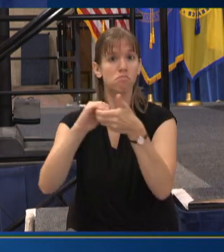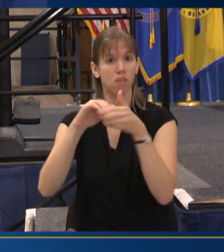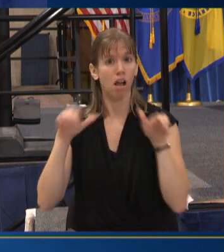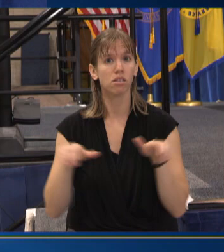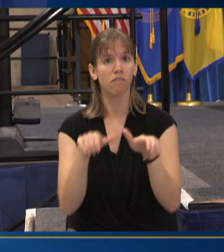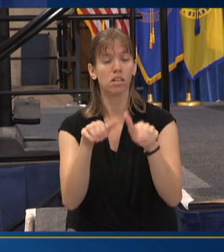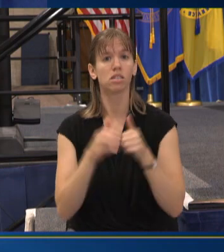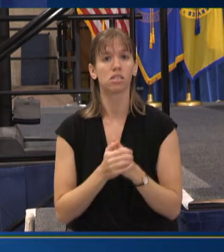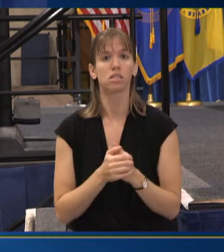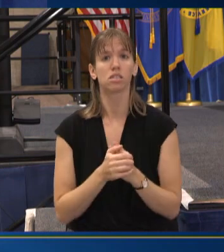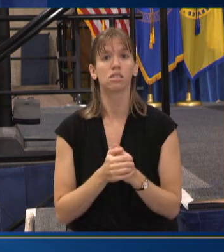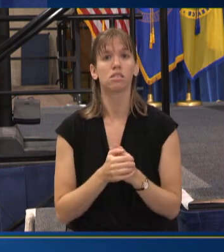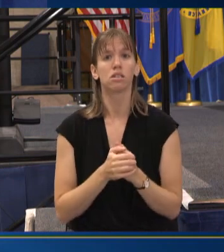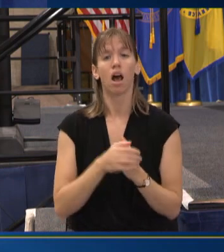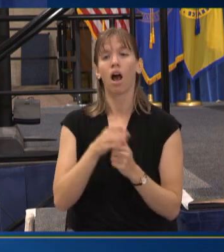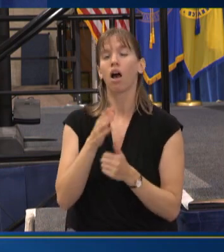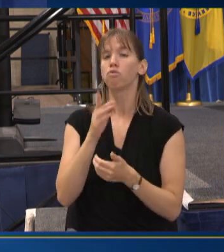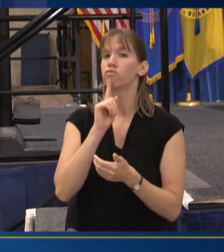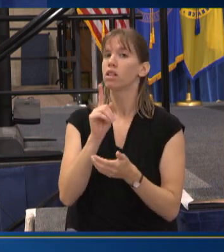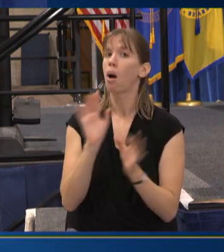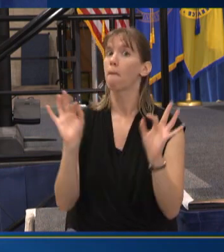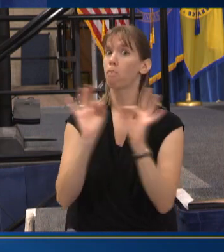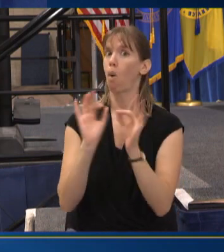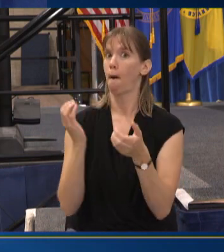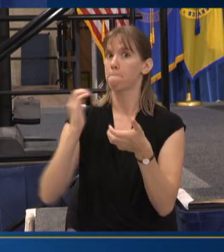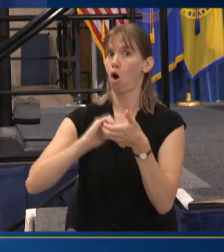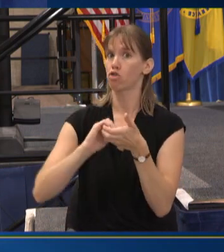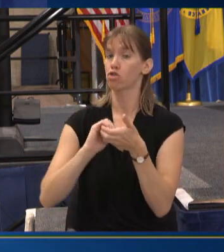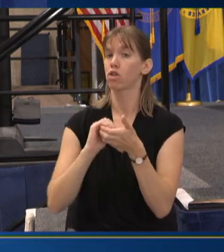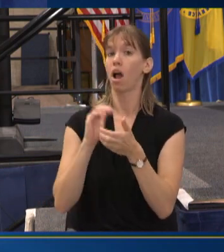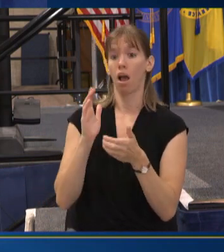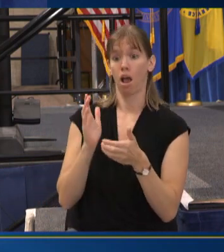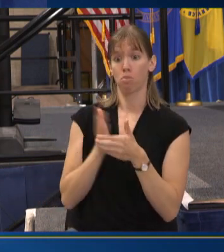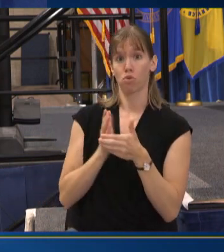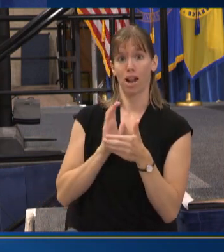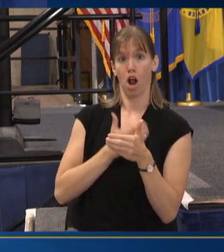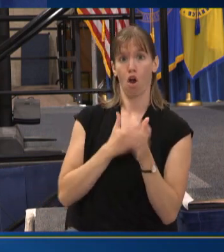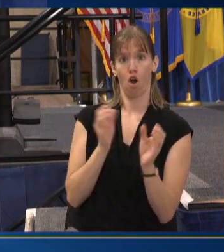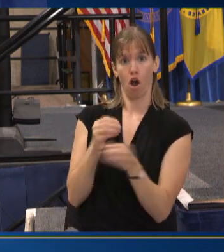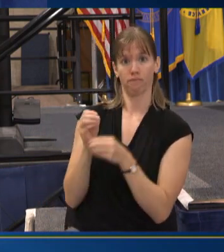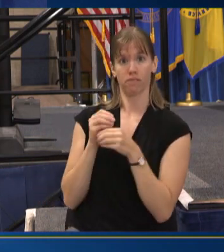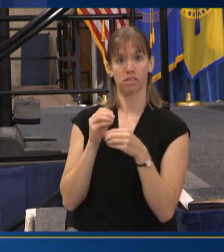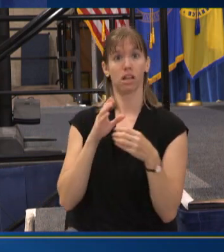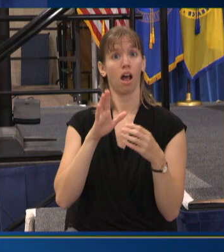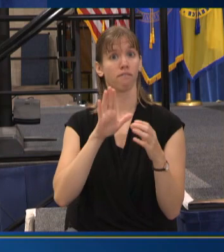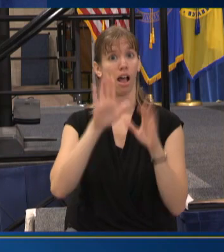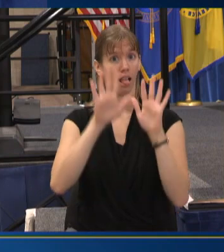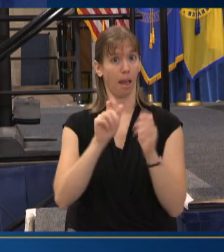smaller but really important partnership that between our offices of Climate Change and Health Equity and the Regional Health Operations.